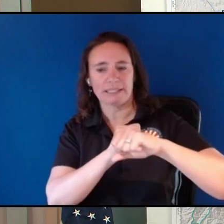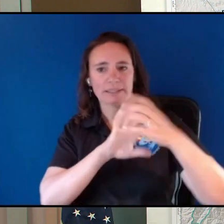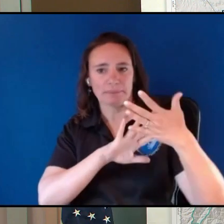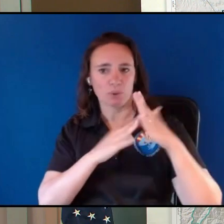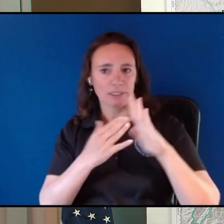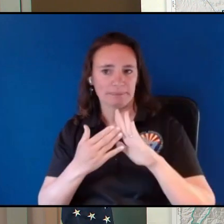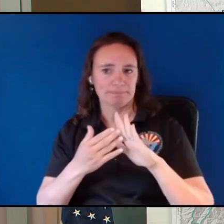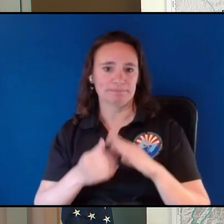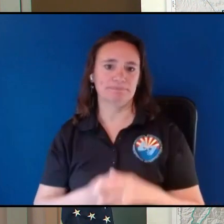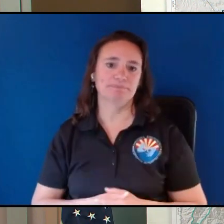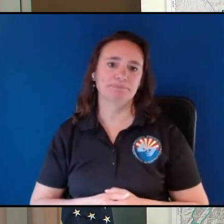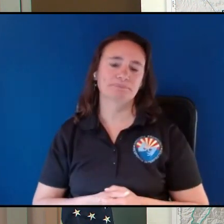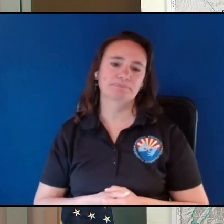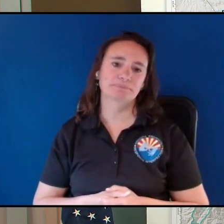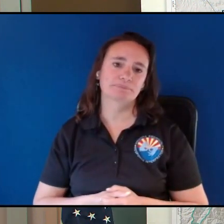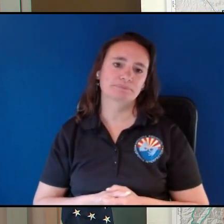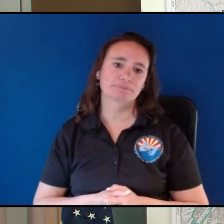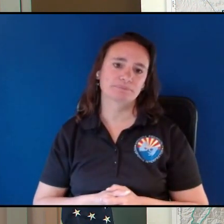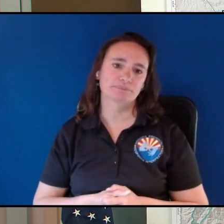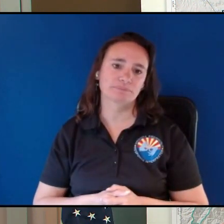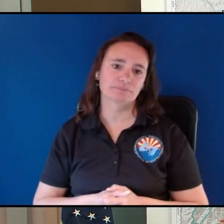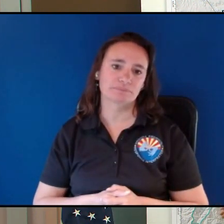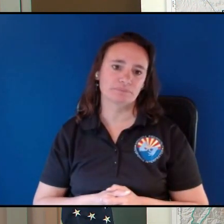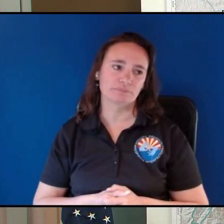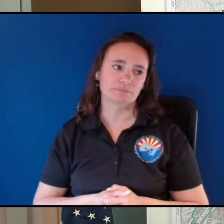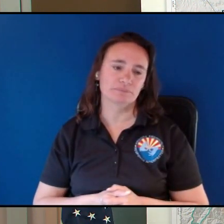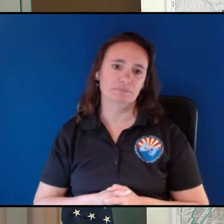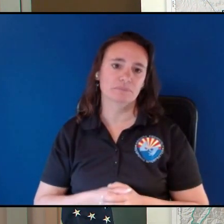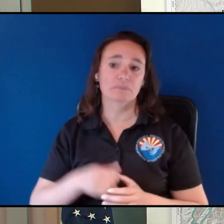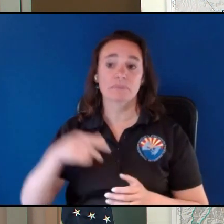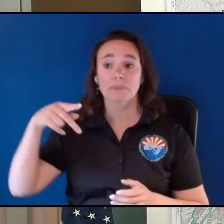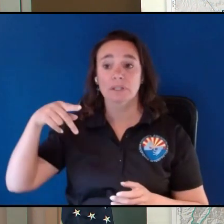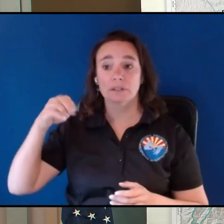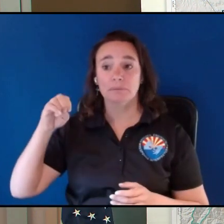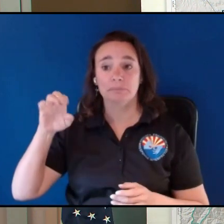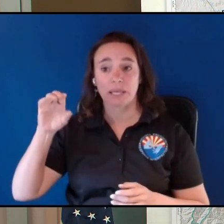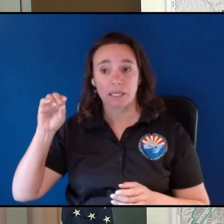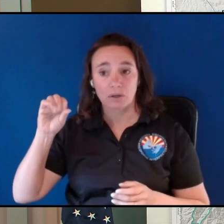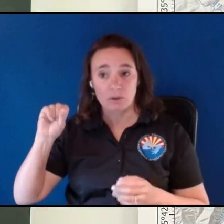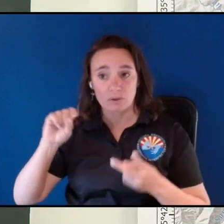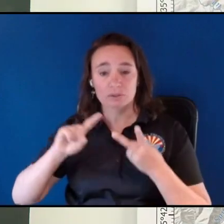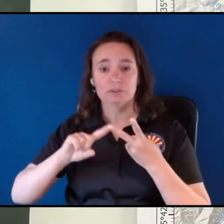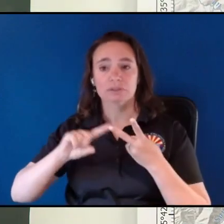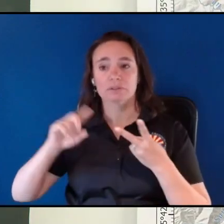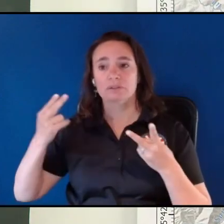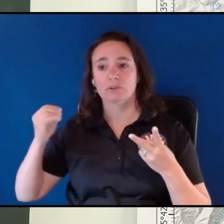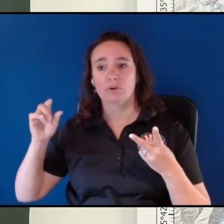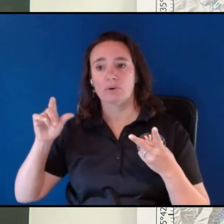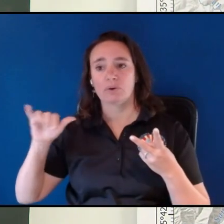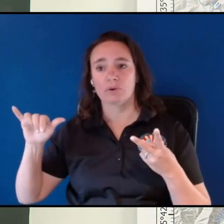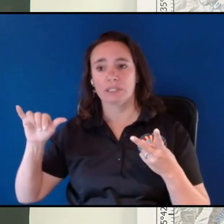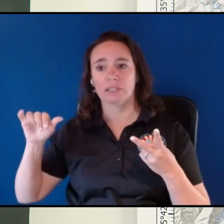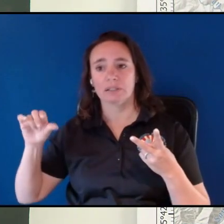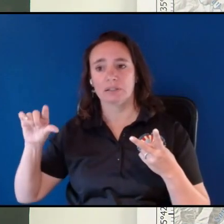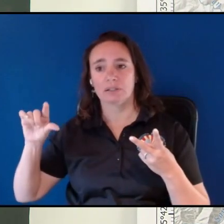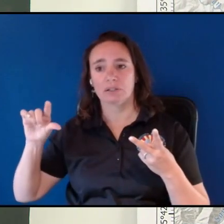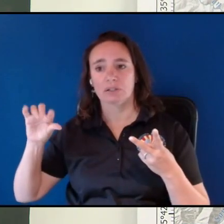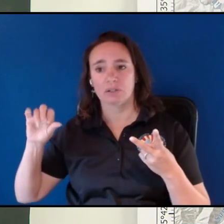As far as the communities of Pecos and Holy Ghost, our structure groups are still feverishly working throughout the communities